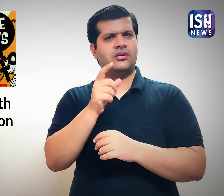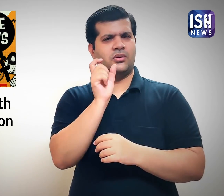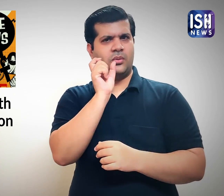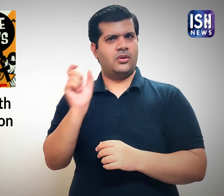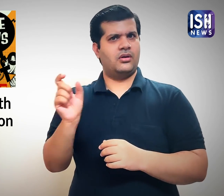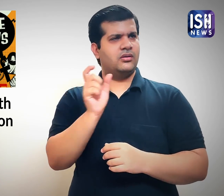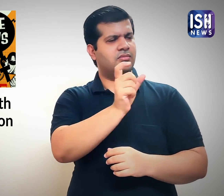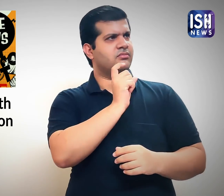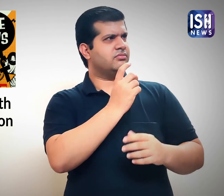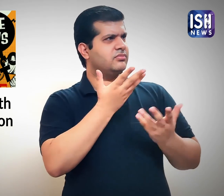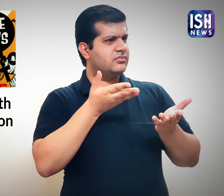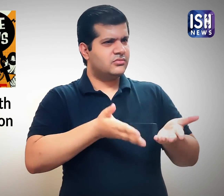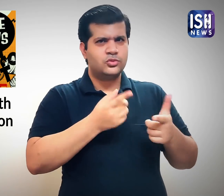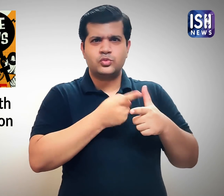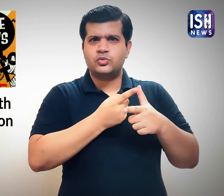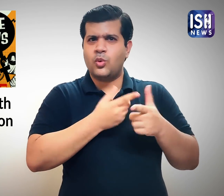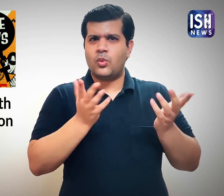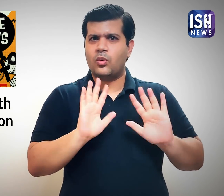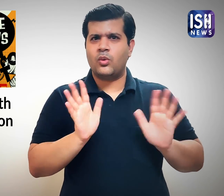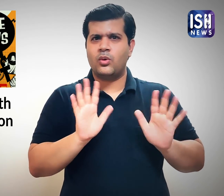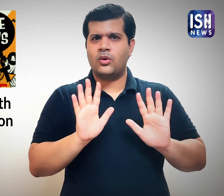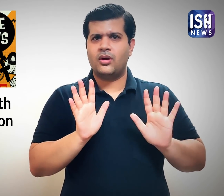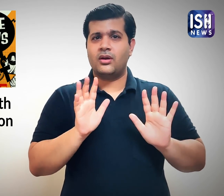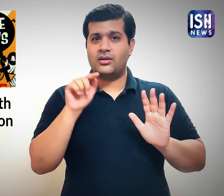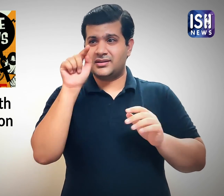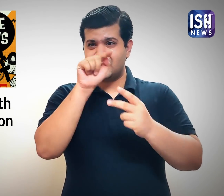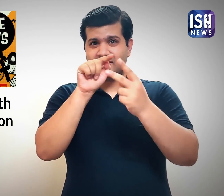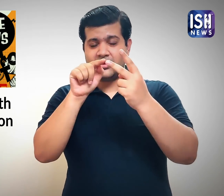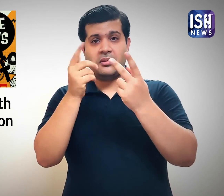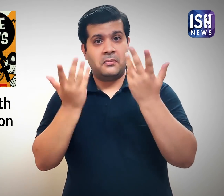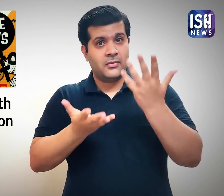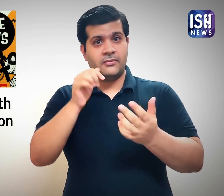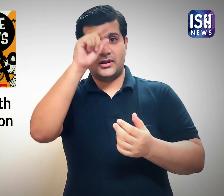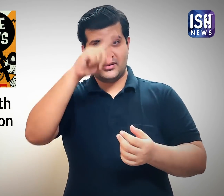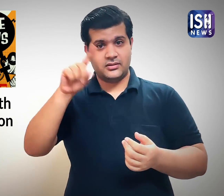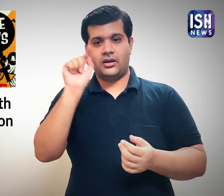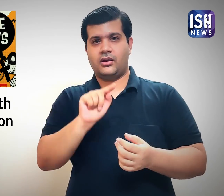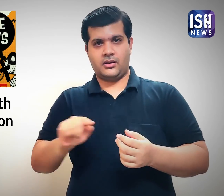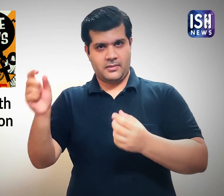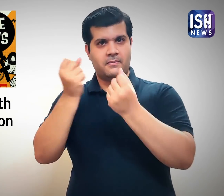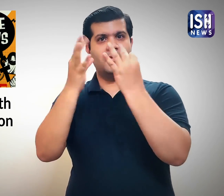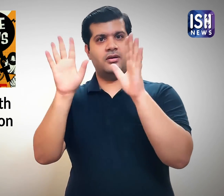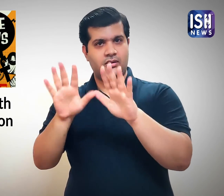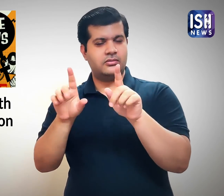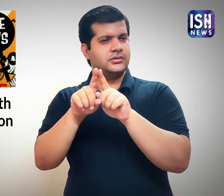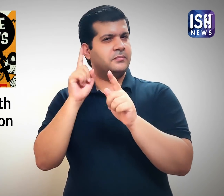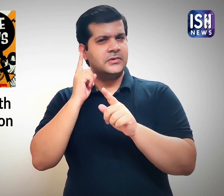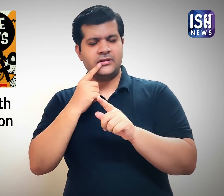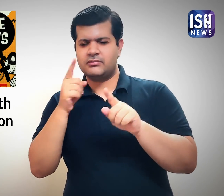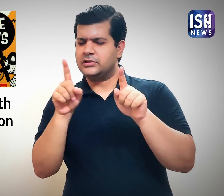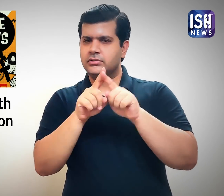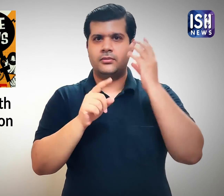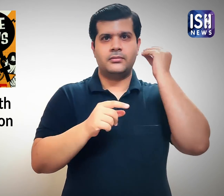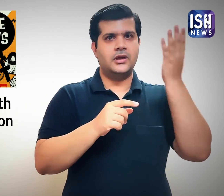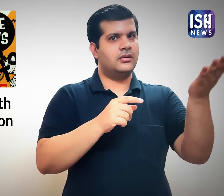Labelling someone like that is not a joke. There are many cases like that happening all over India in the Deaf and Hearing community.